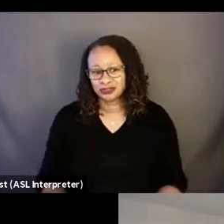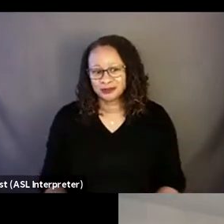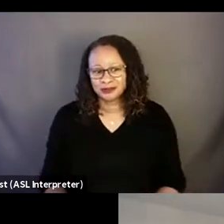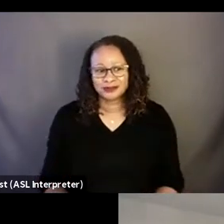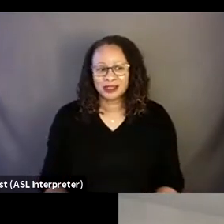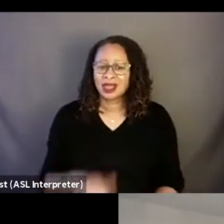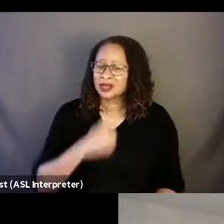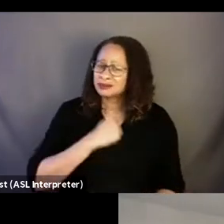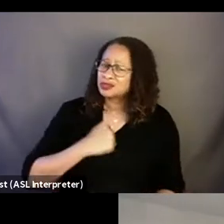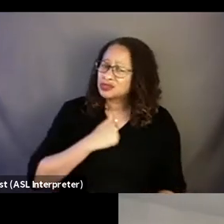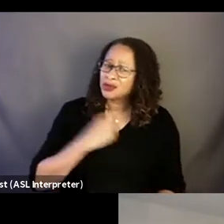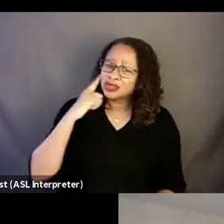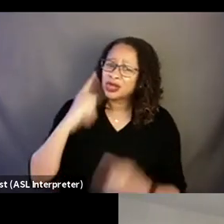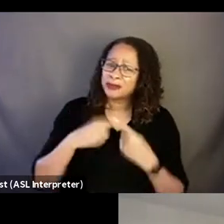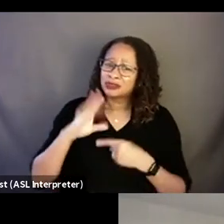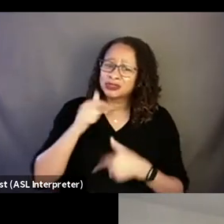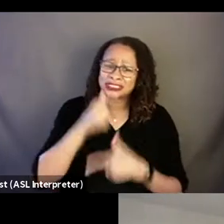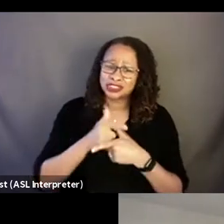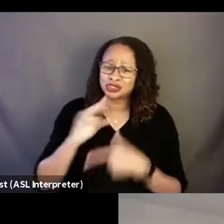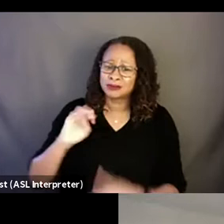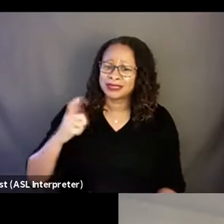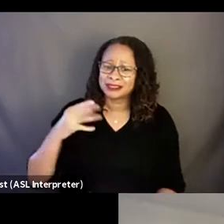I'm so sorry to hear about your sister, Maxim. Thank you.